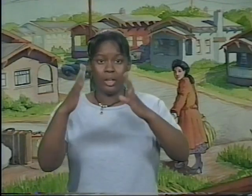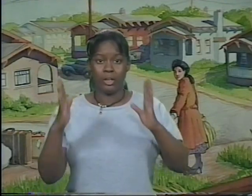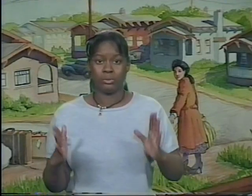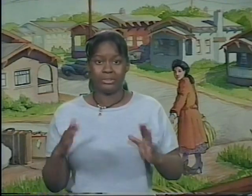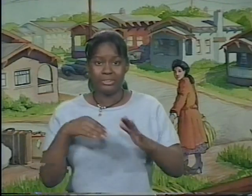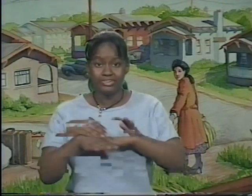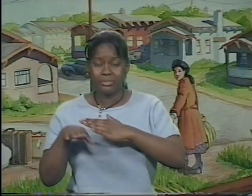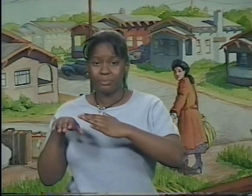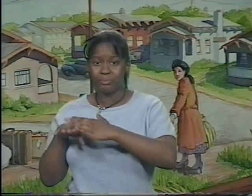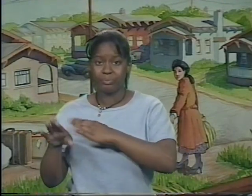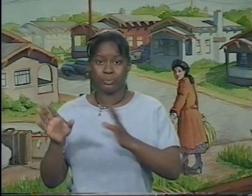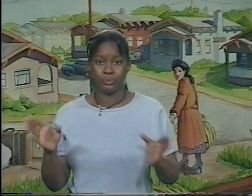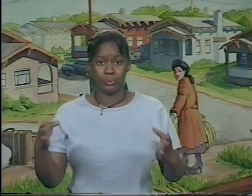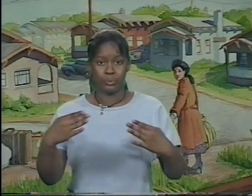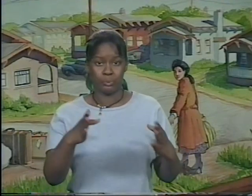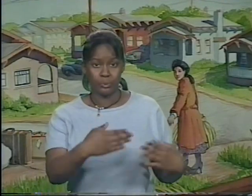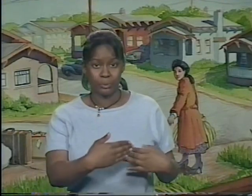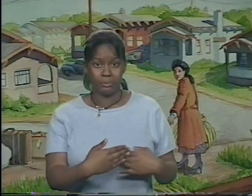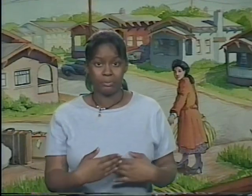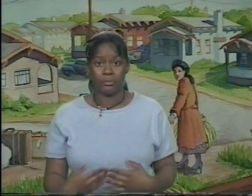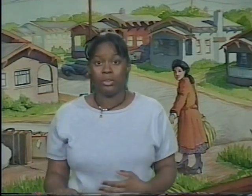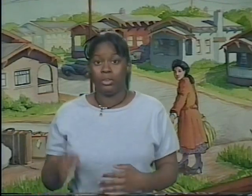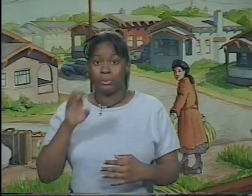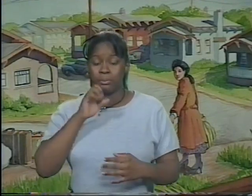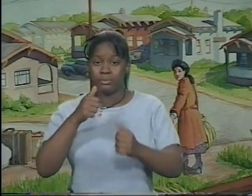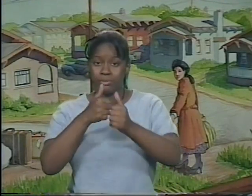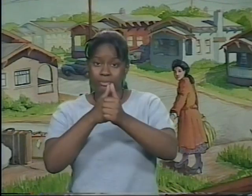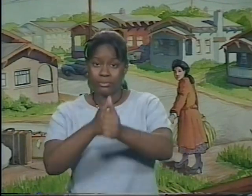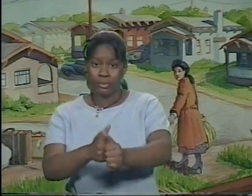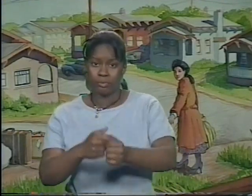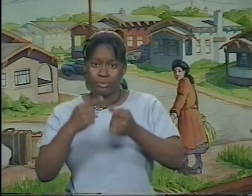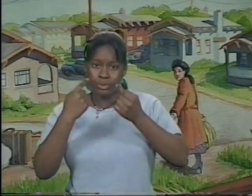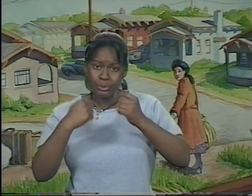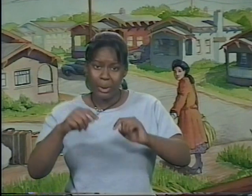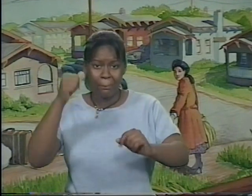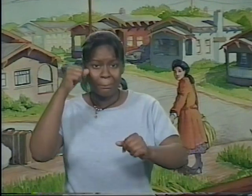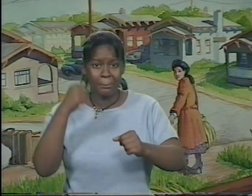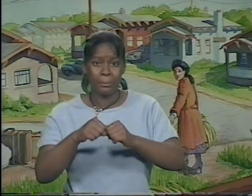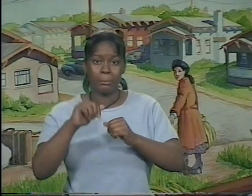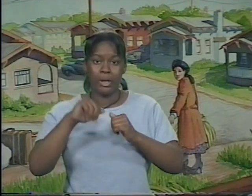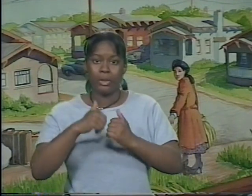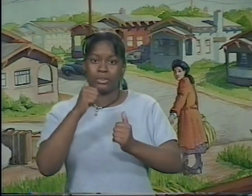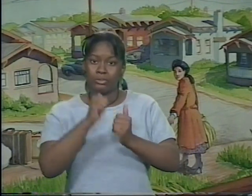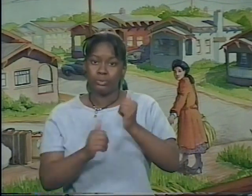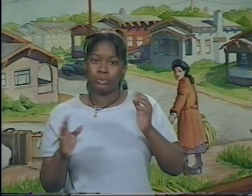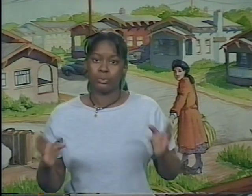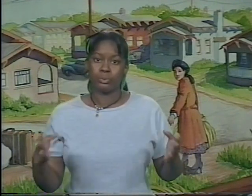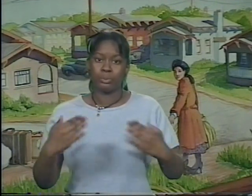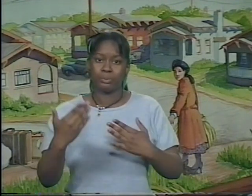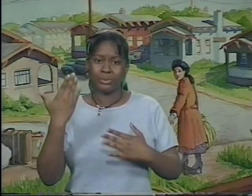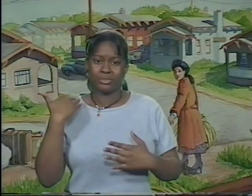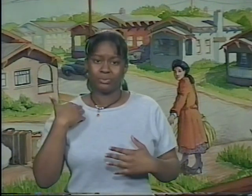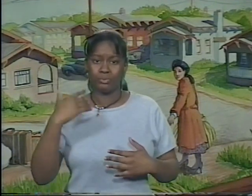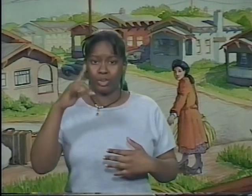Mama took a last look around the house, going from room to room. Emi followed her, trying to remember how each one